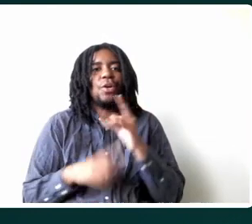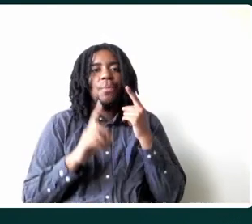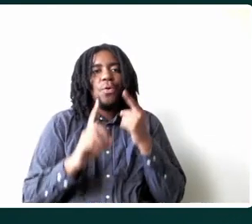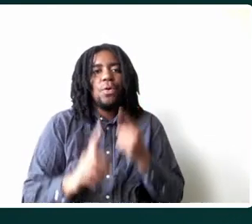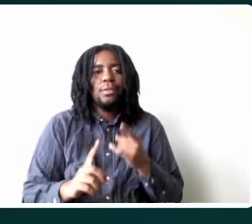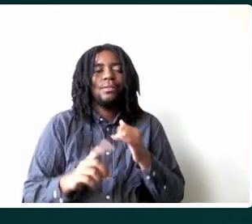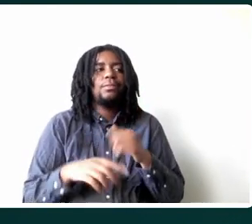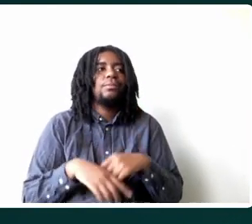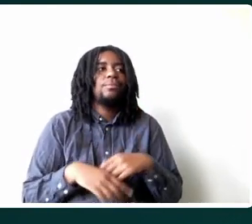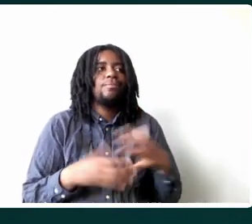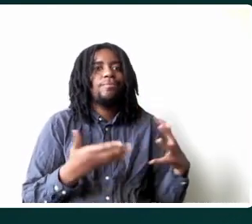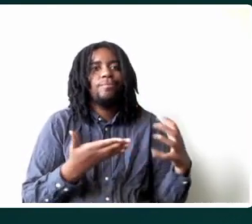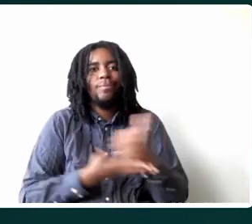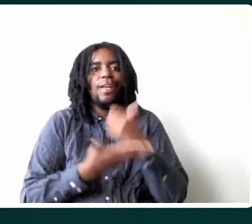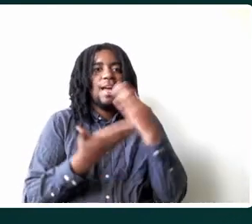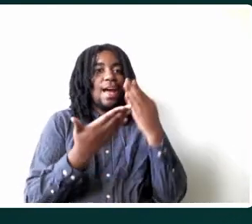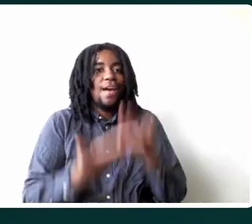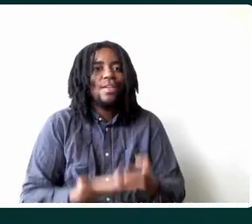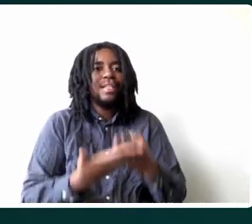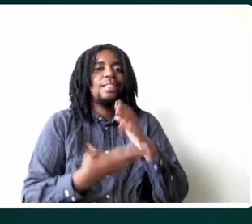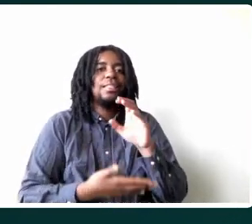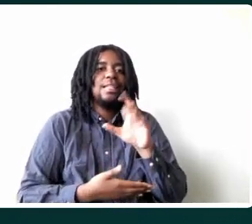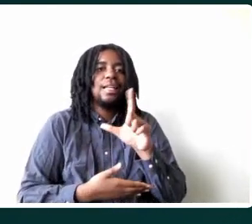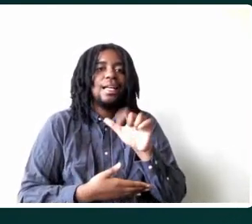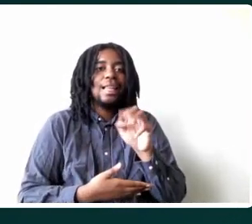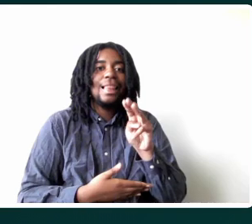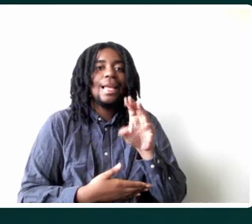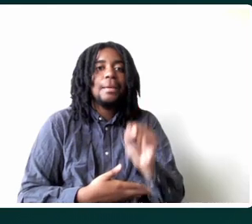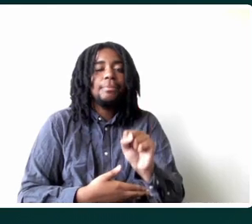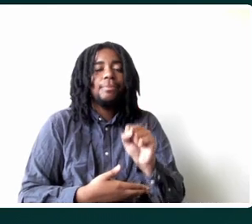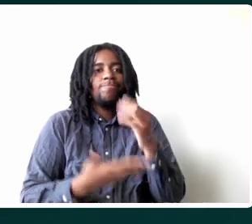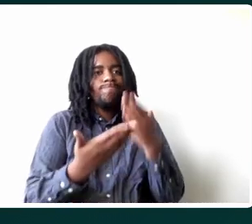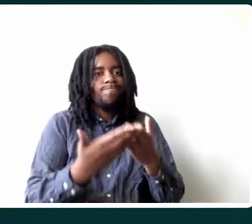make counterclaims, which is all important. But if we haven't set the larger frame,